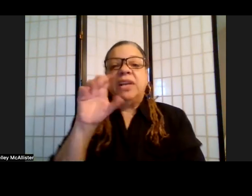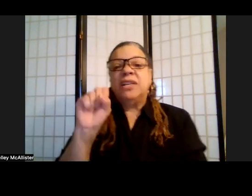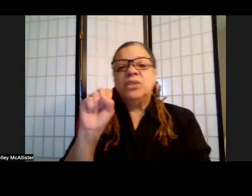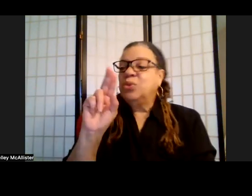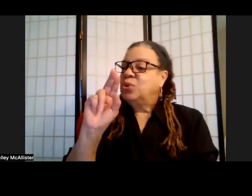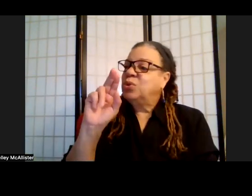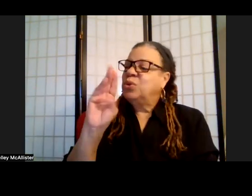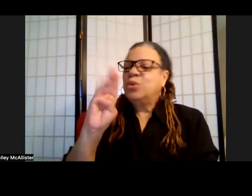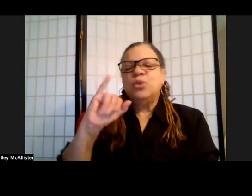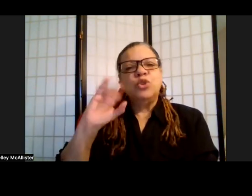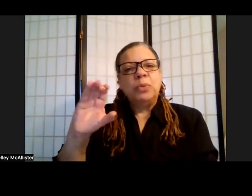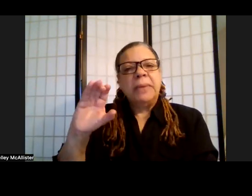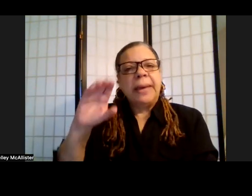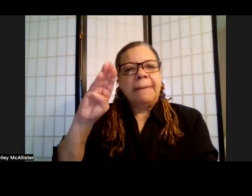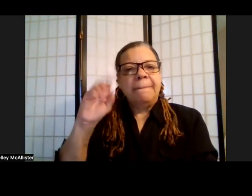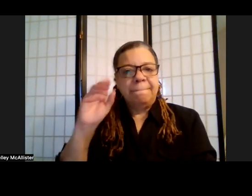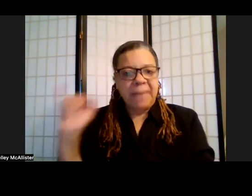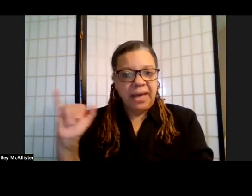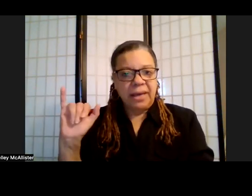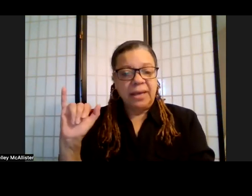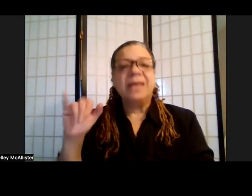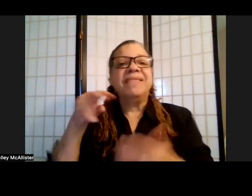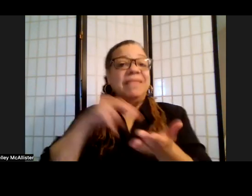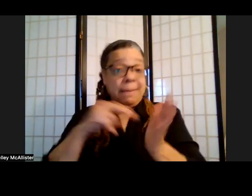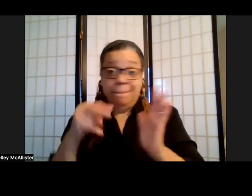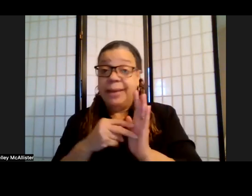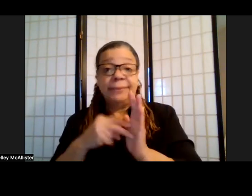Drug resistance meant that the bacteria would survive a low dose of bacteria--